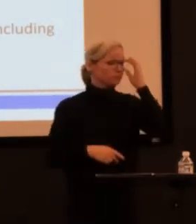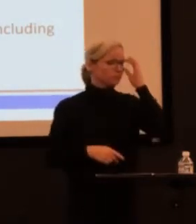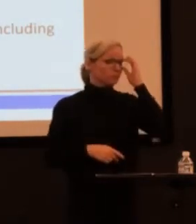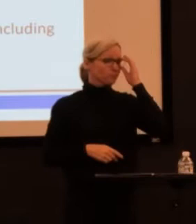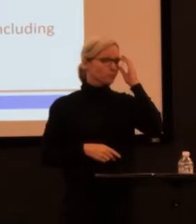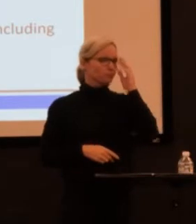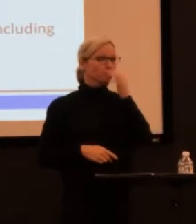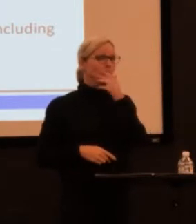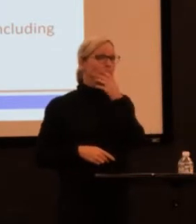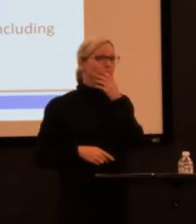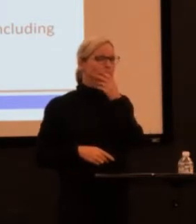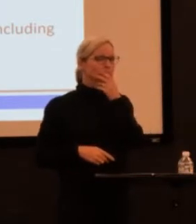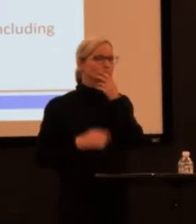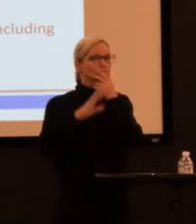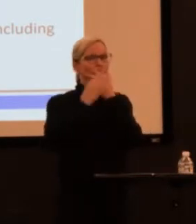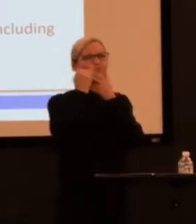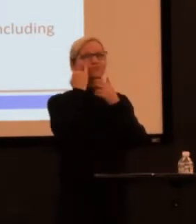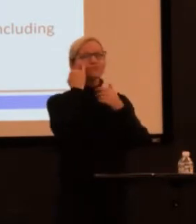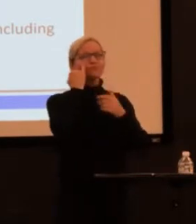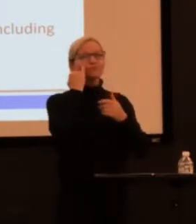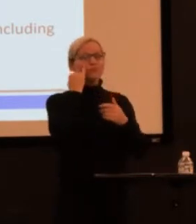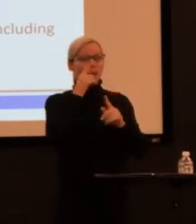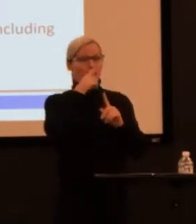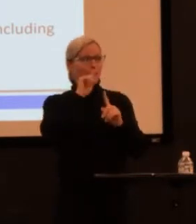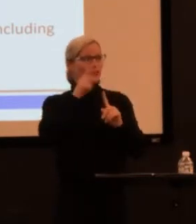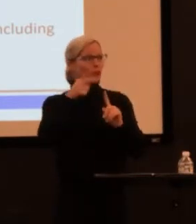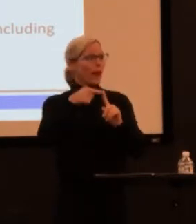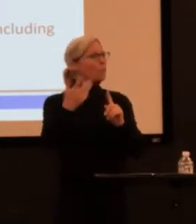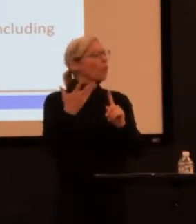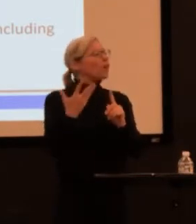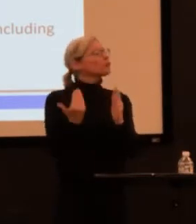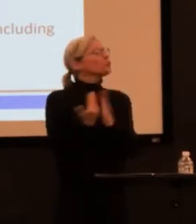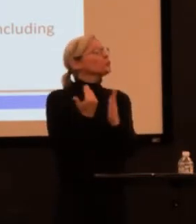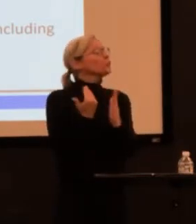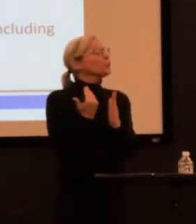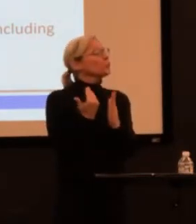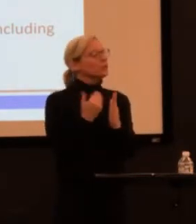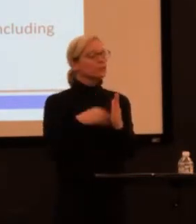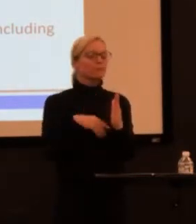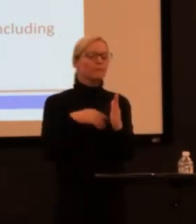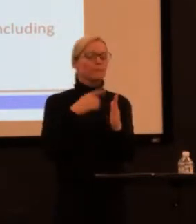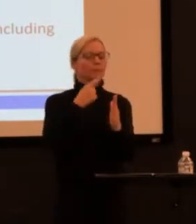Let's say that what's new about it is that the trap part connects to the hinge in a new way.